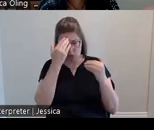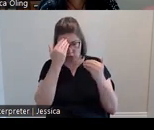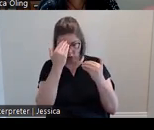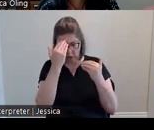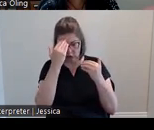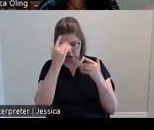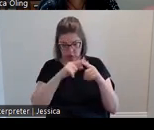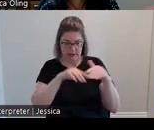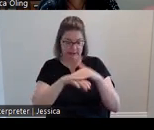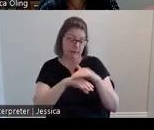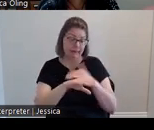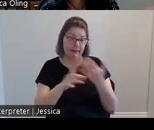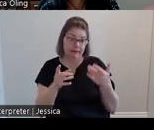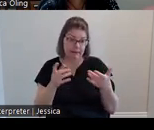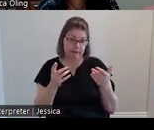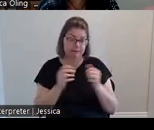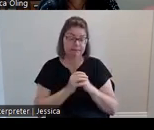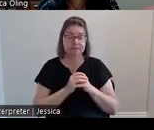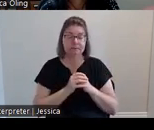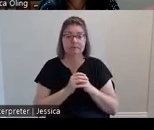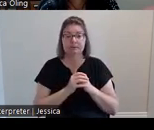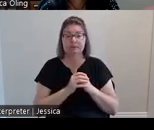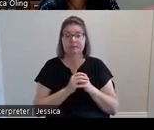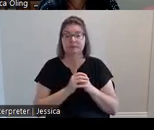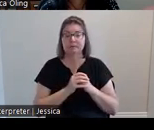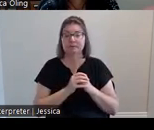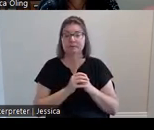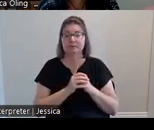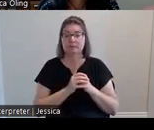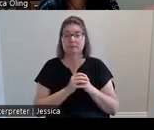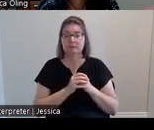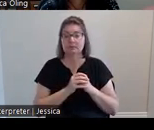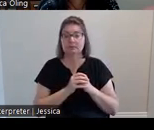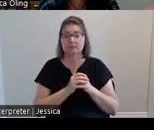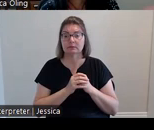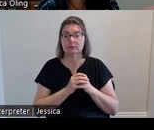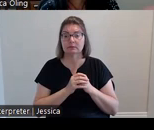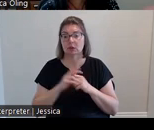Um, so to answer, I'll let, obviously Rebecca, answer this from her point of view as well,